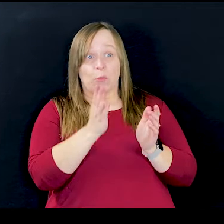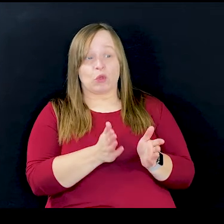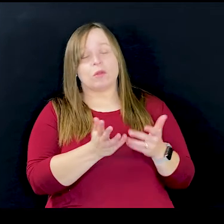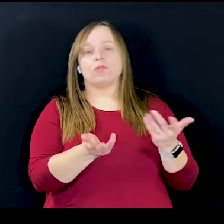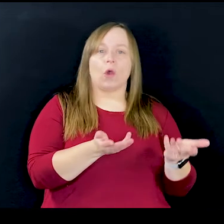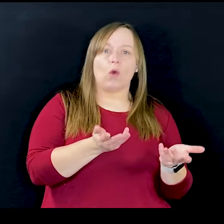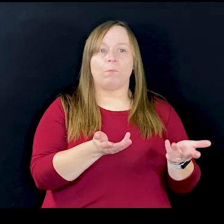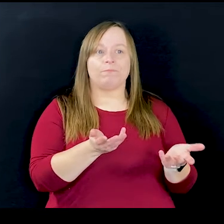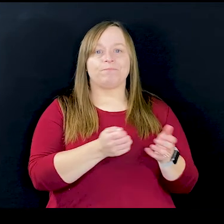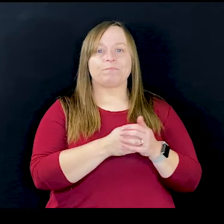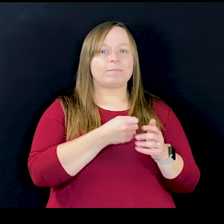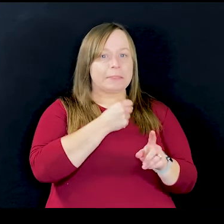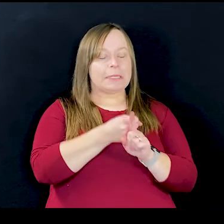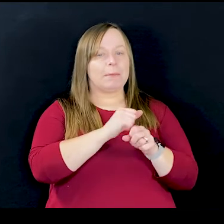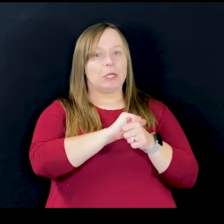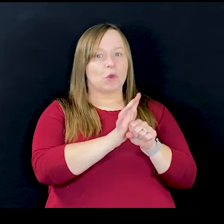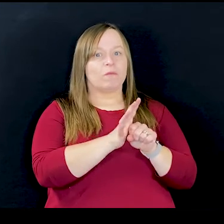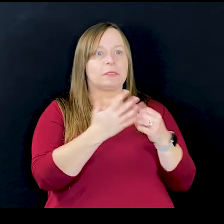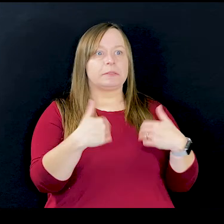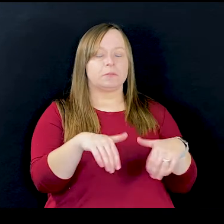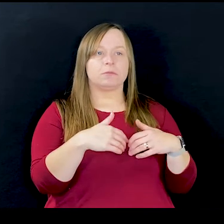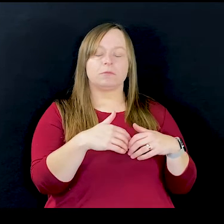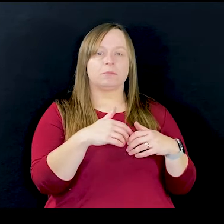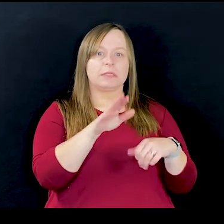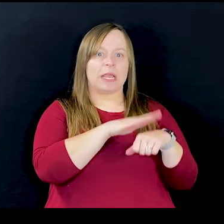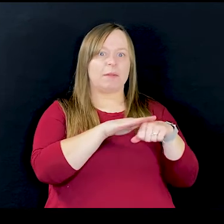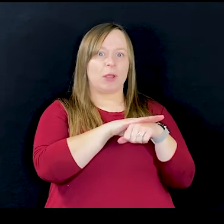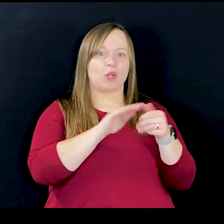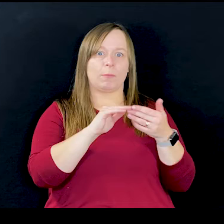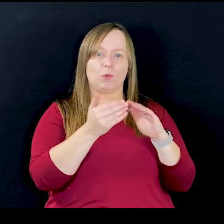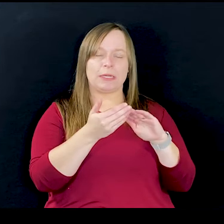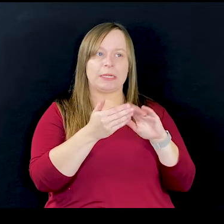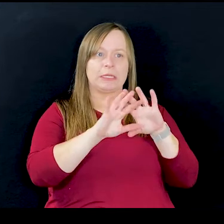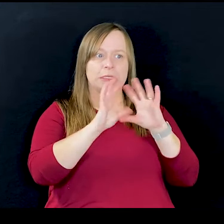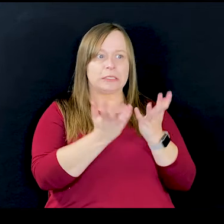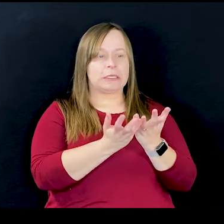And the impact of COVID on the Native American community,